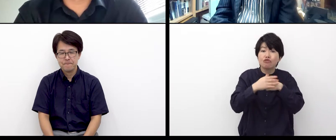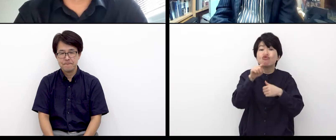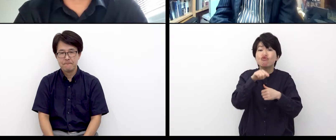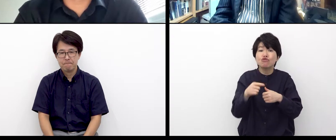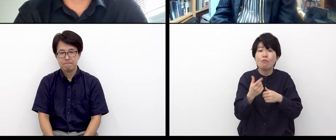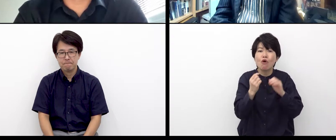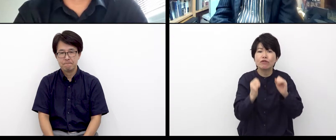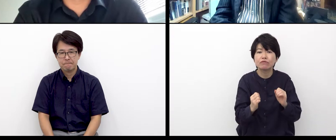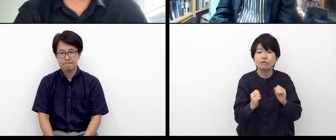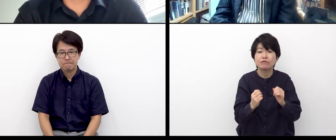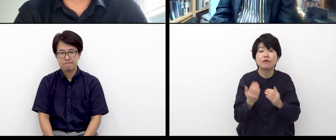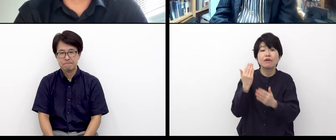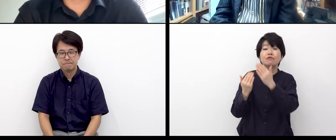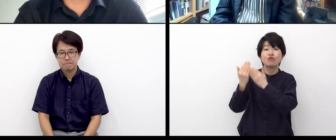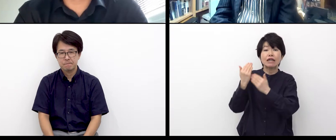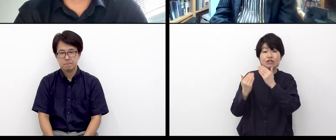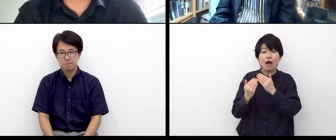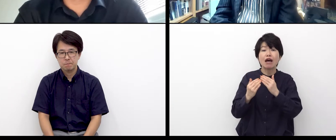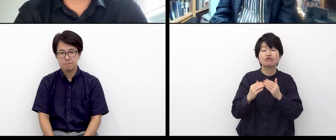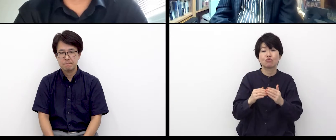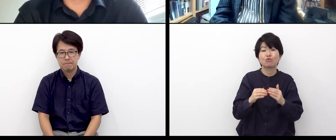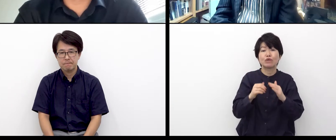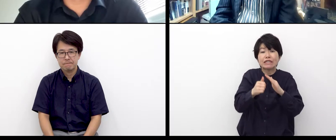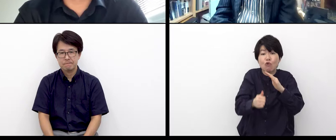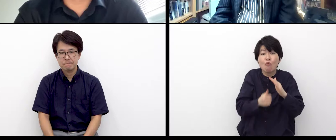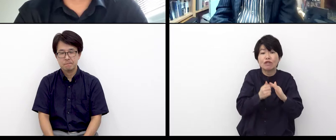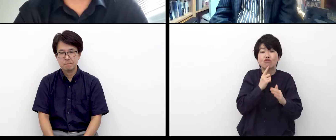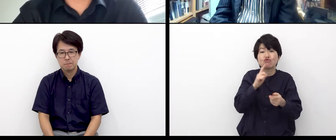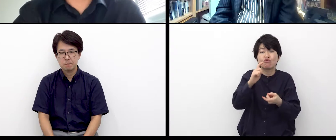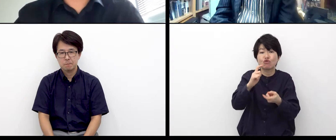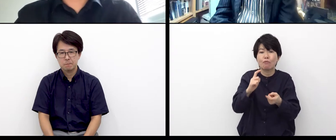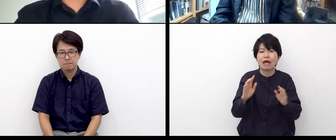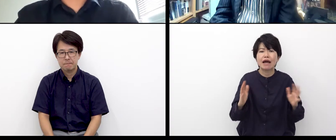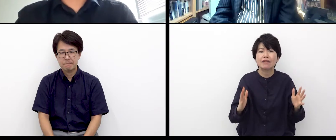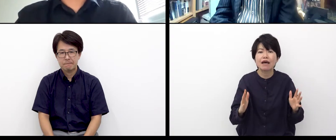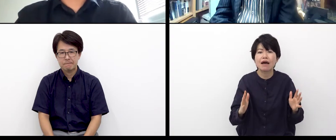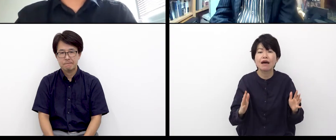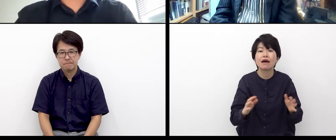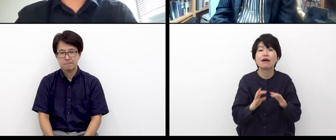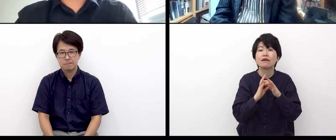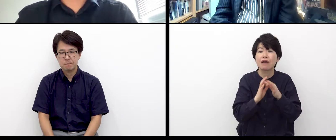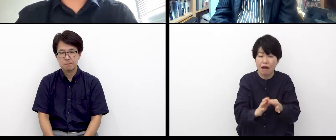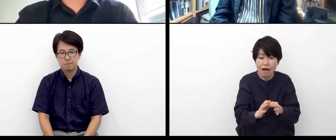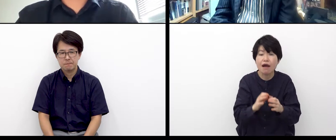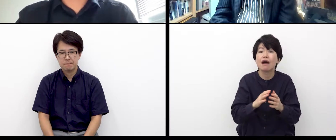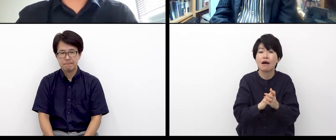they tended to think that they are the only person in the world